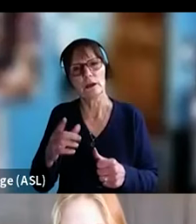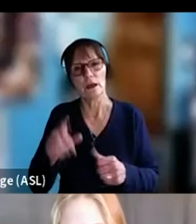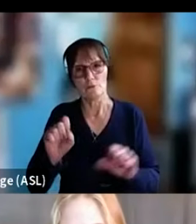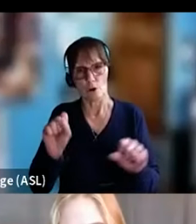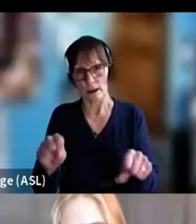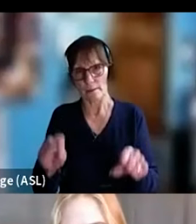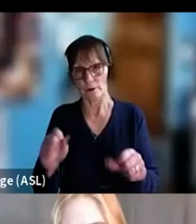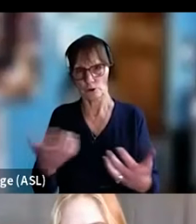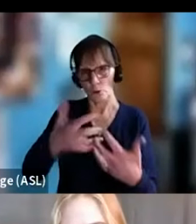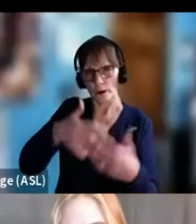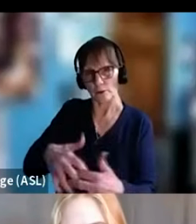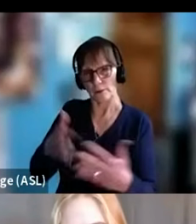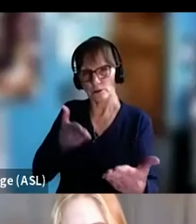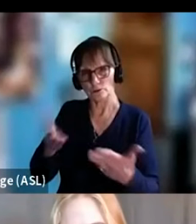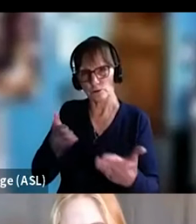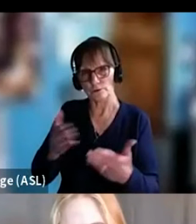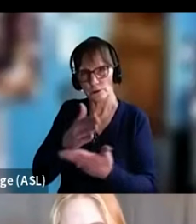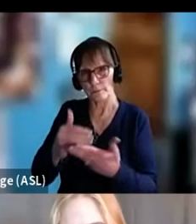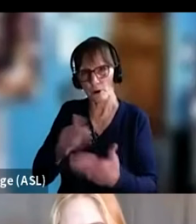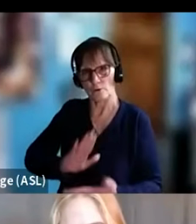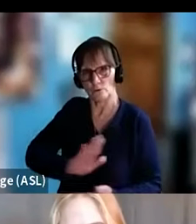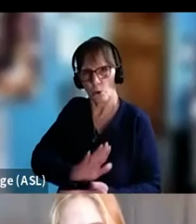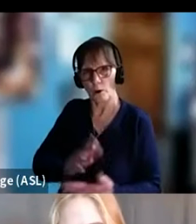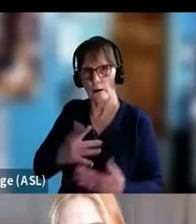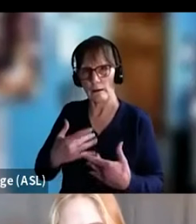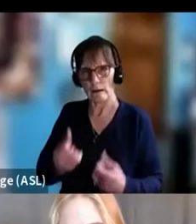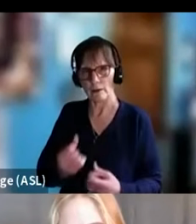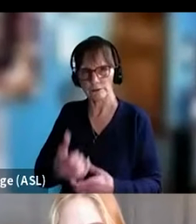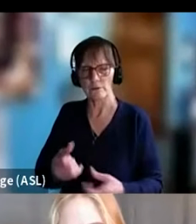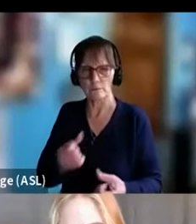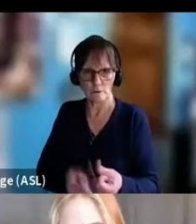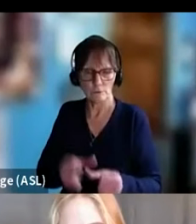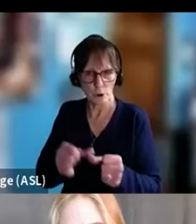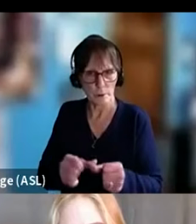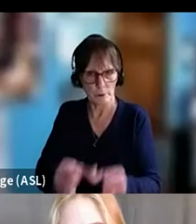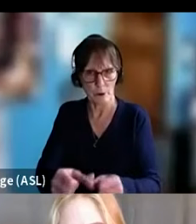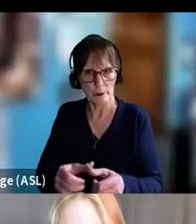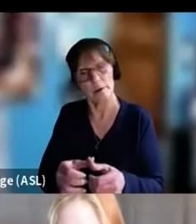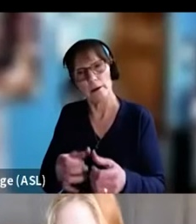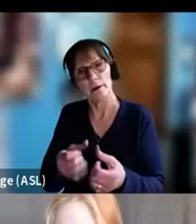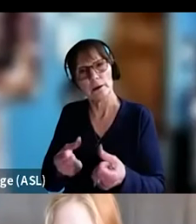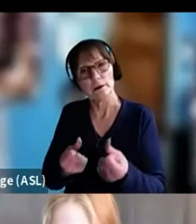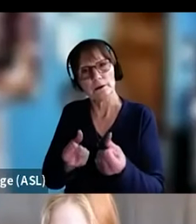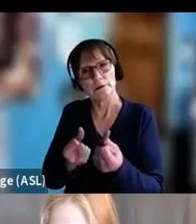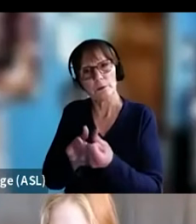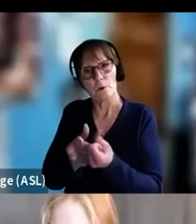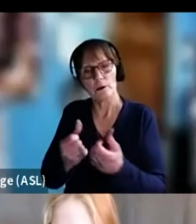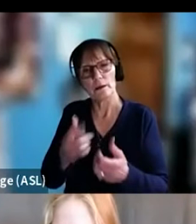integrating those services as part of your health center permanent supportive housing medical respite program because then they are part of the team